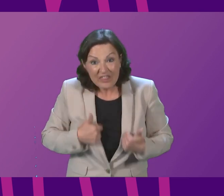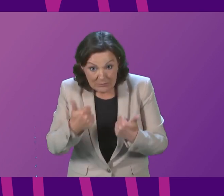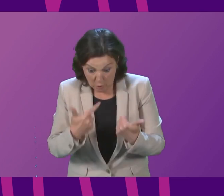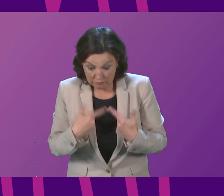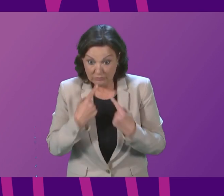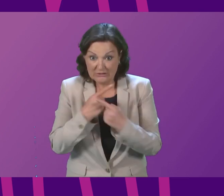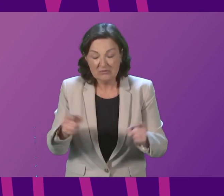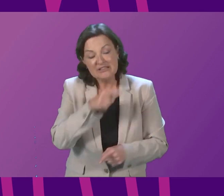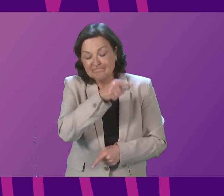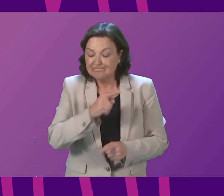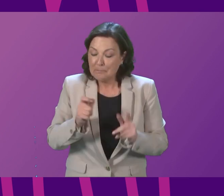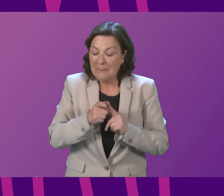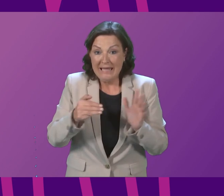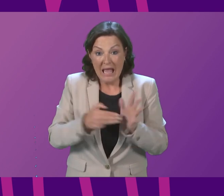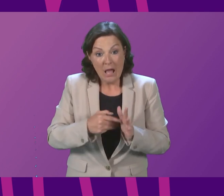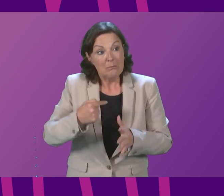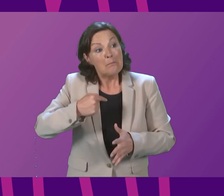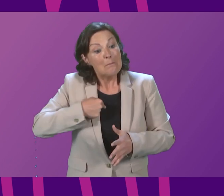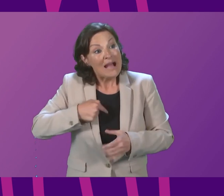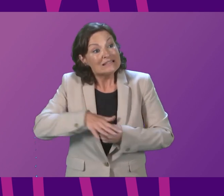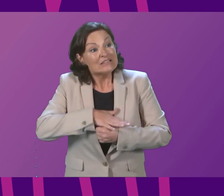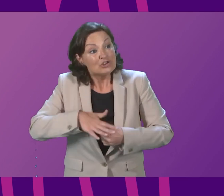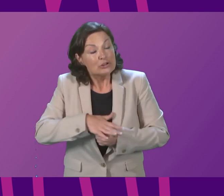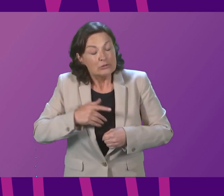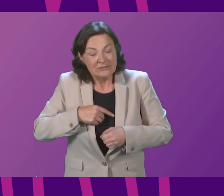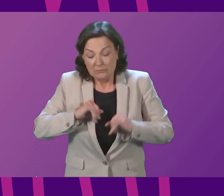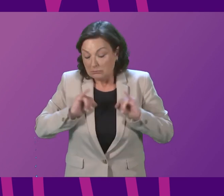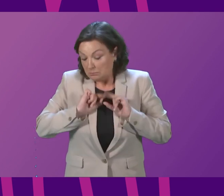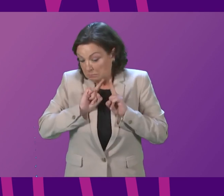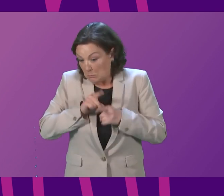“has placed him in an impossible and odious position.”